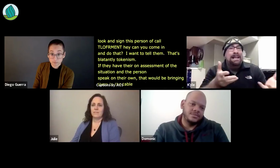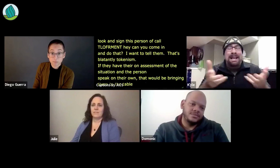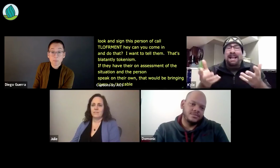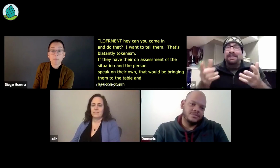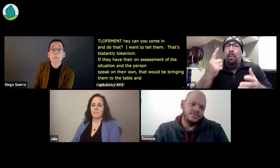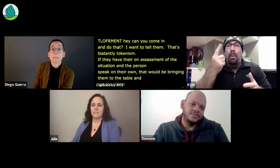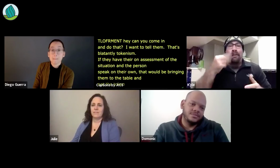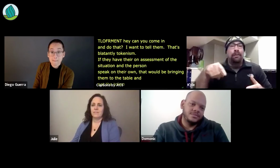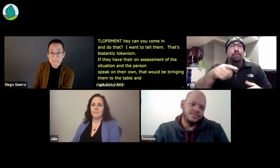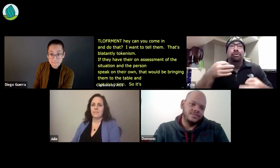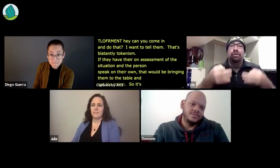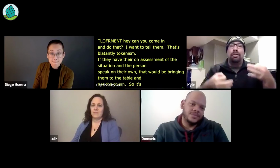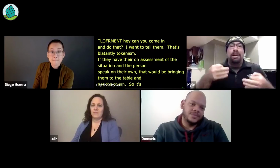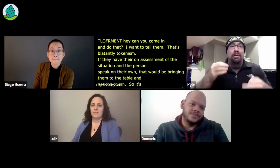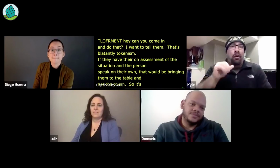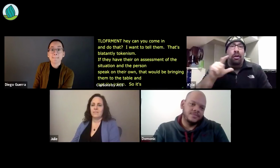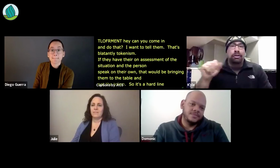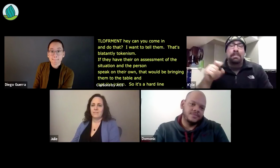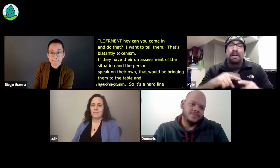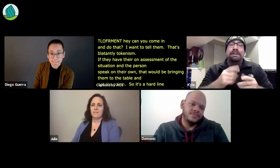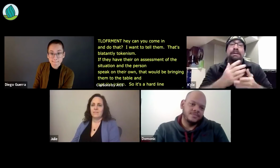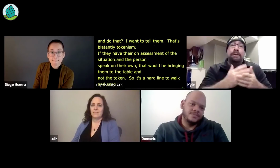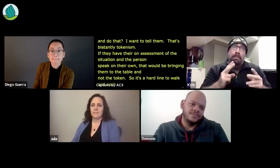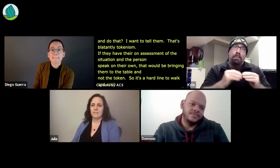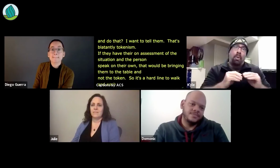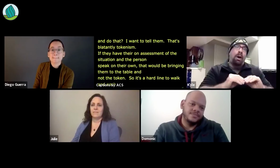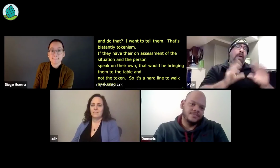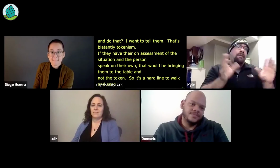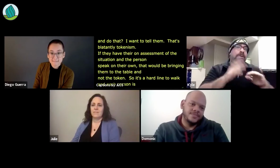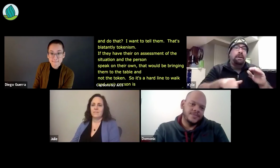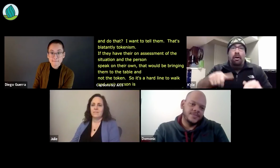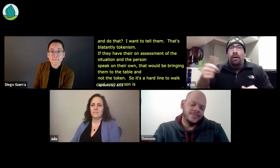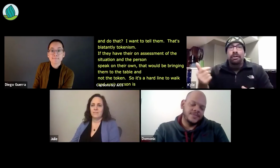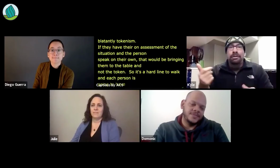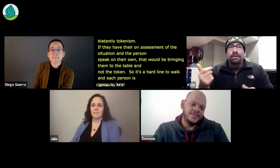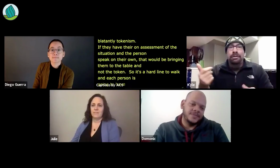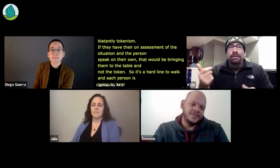It's a judgment call. But some are more blatant or more obvious than others,